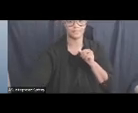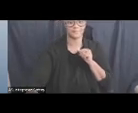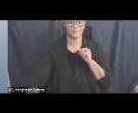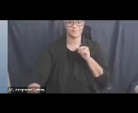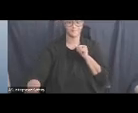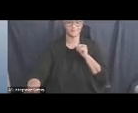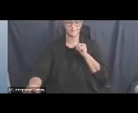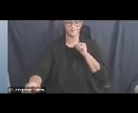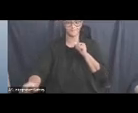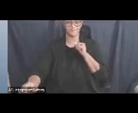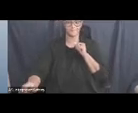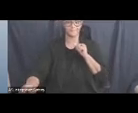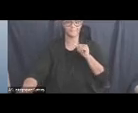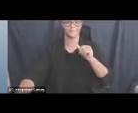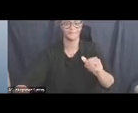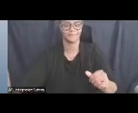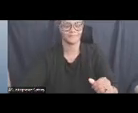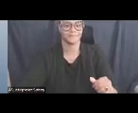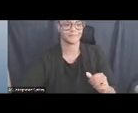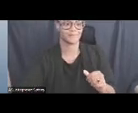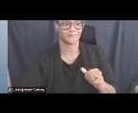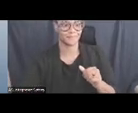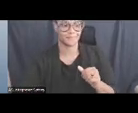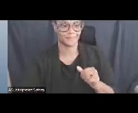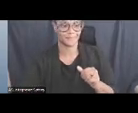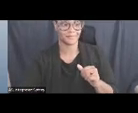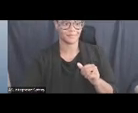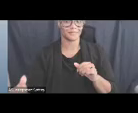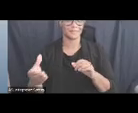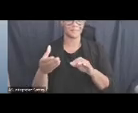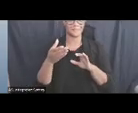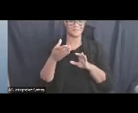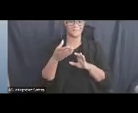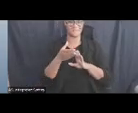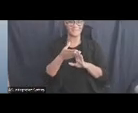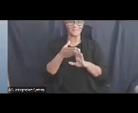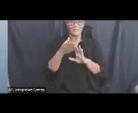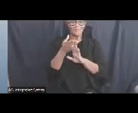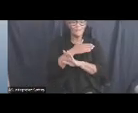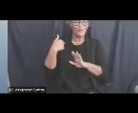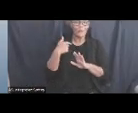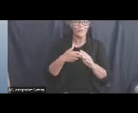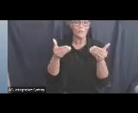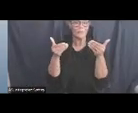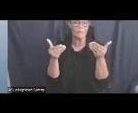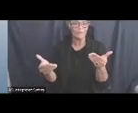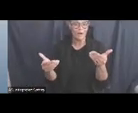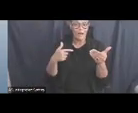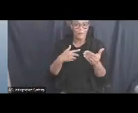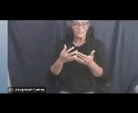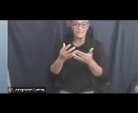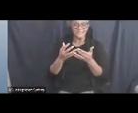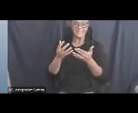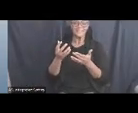to take a moment to further ground us all in a few key areas and why this topic matters for students.